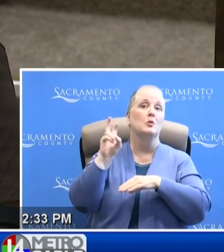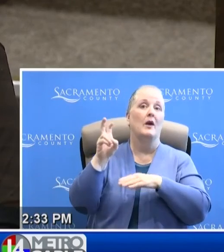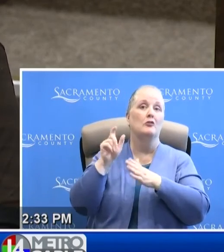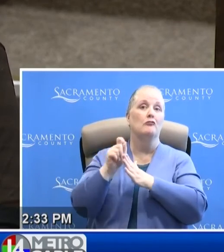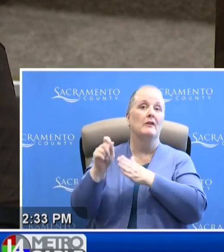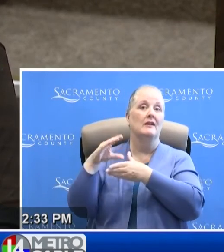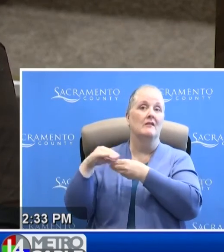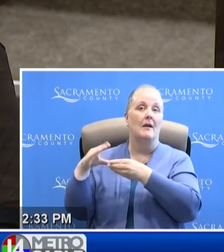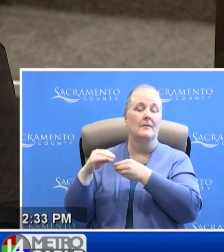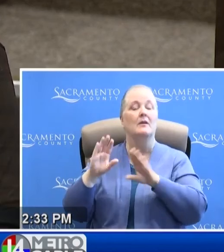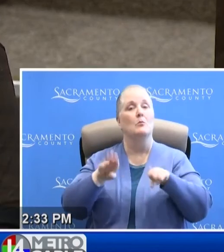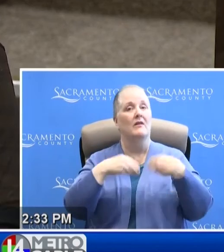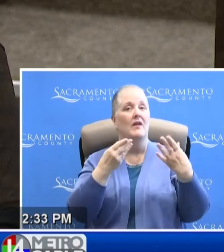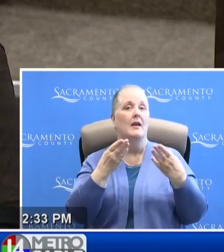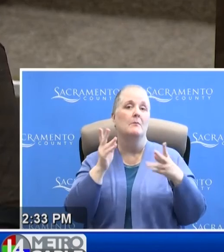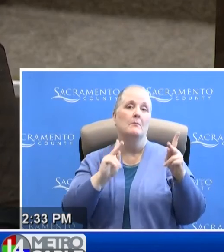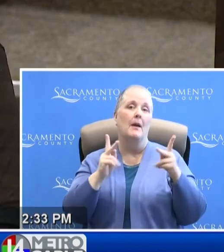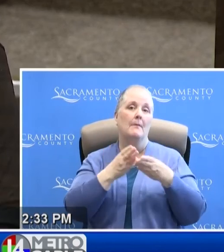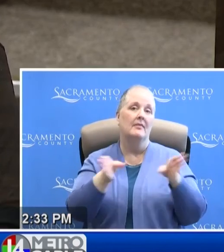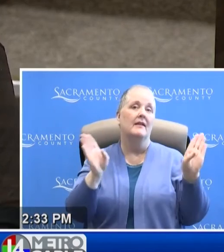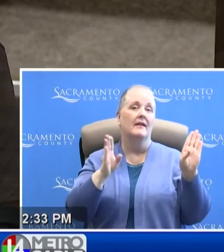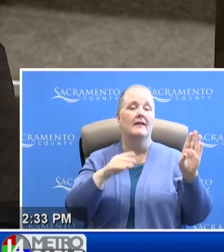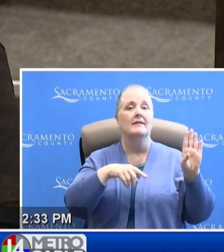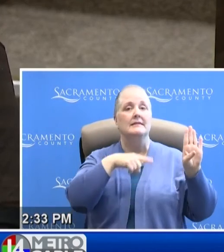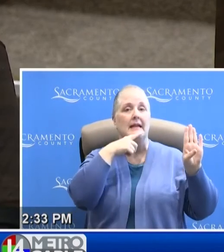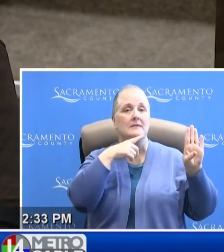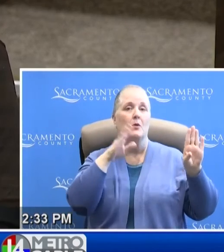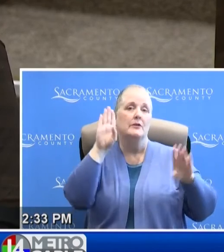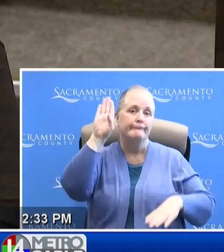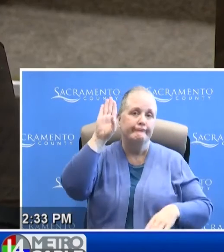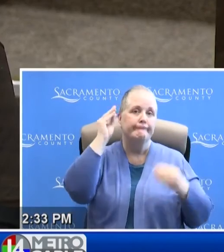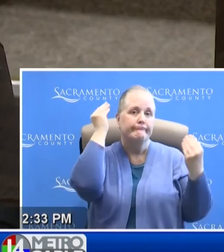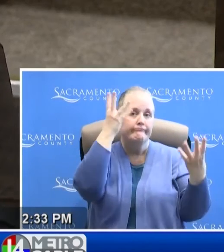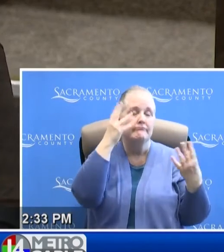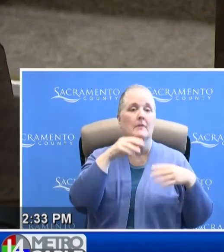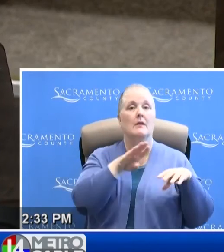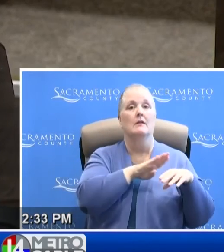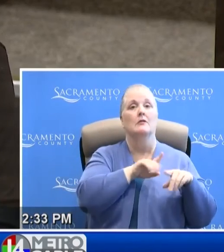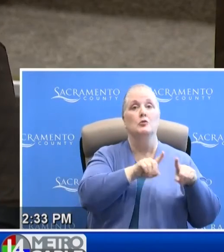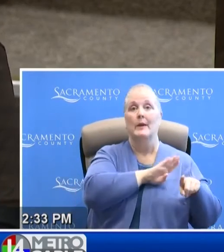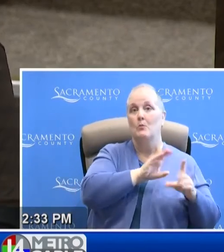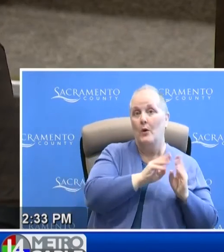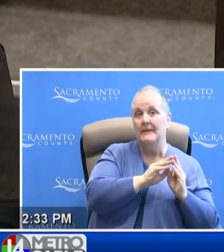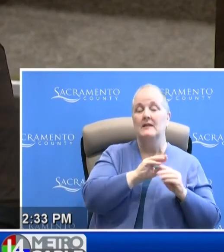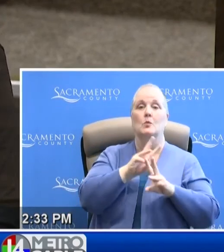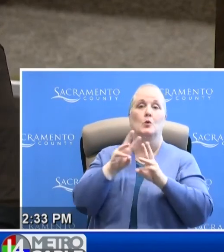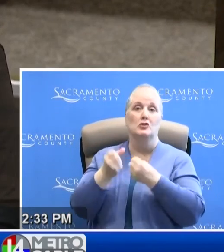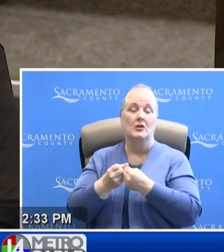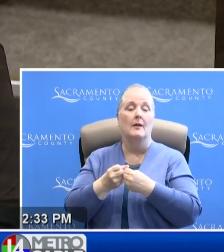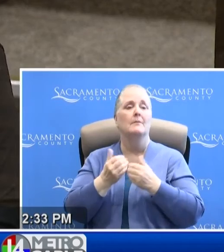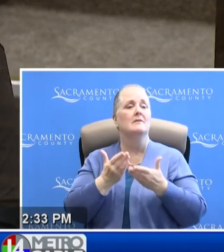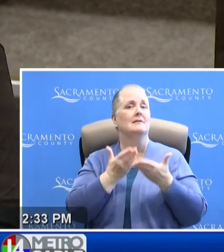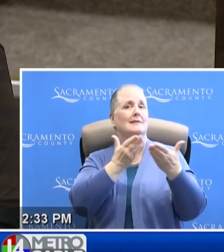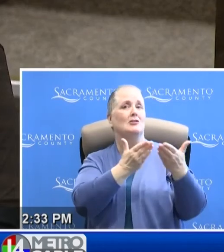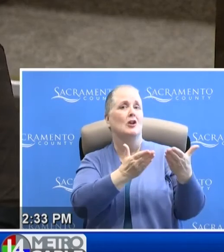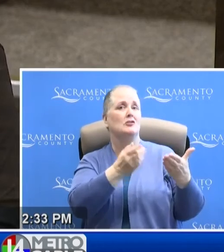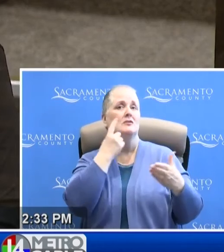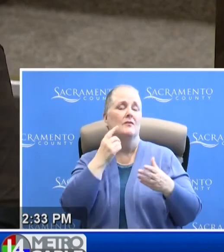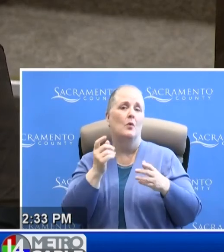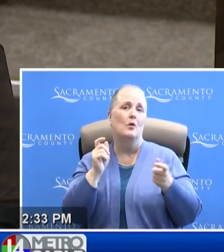public testimony at the board meetings and workshops making suggestions for redistricting and Supervisor Supervisor